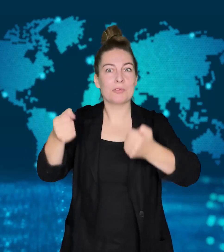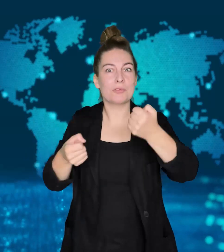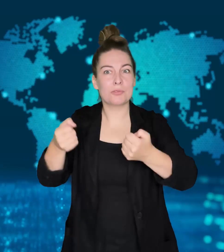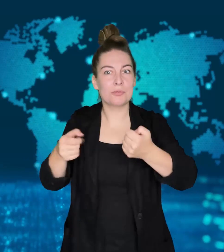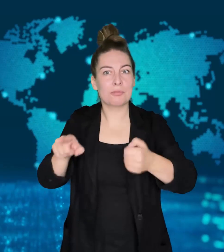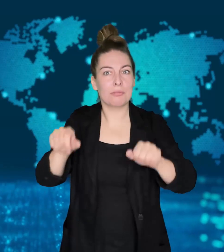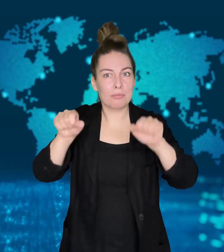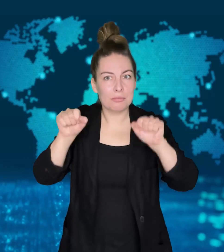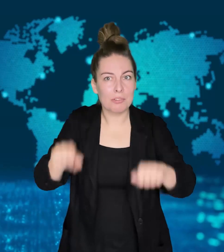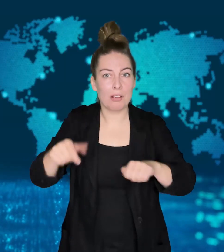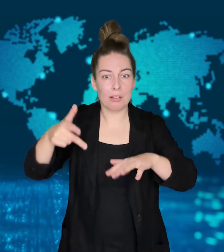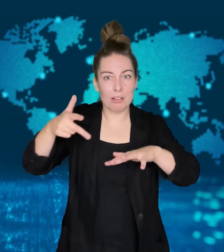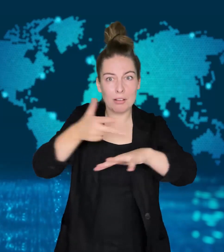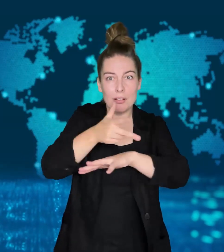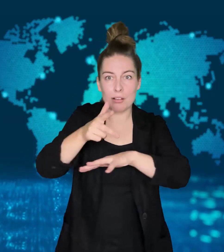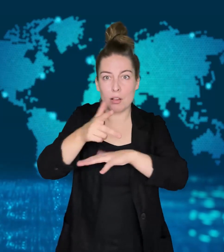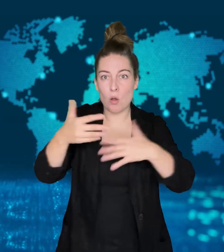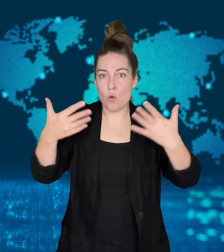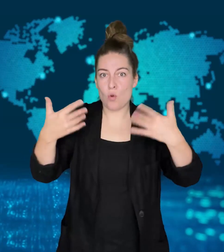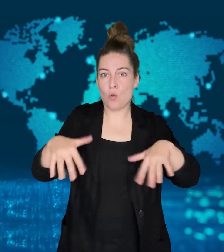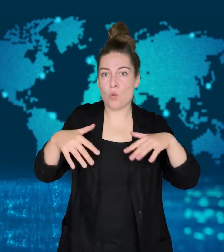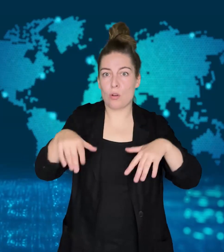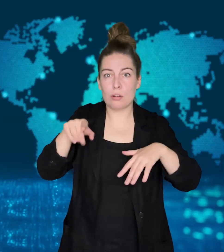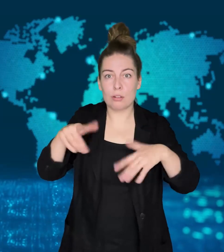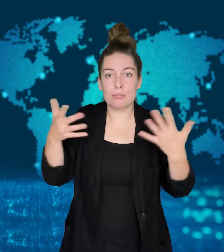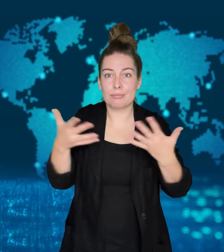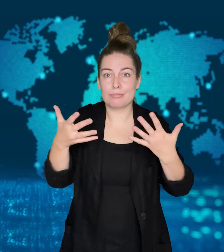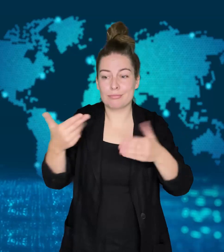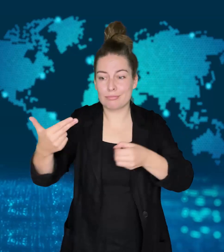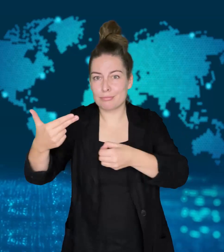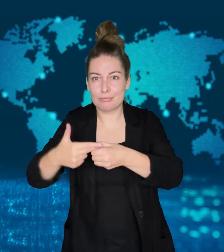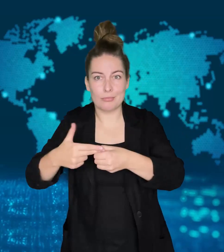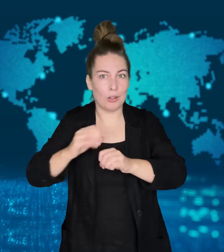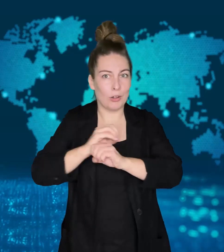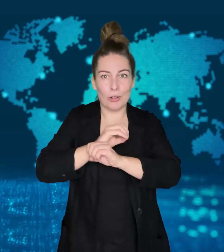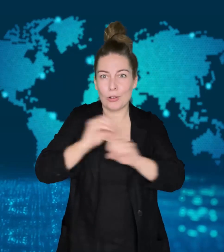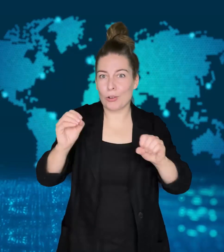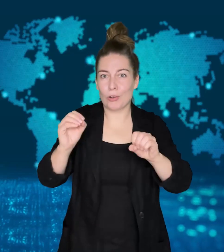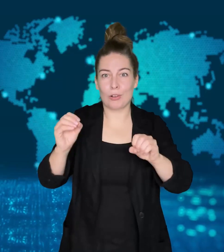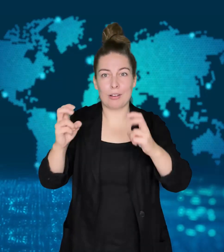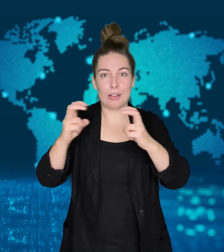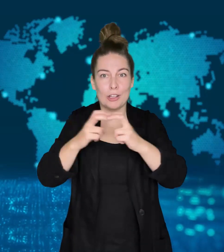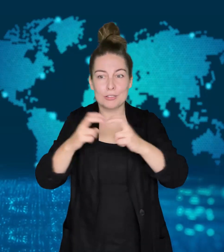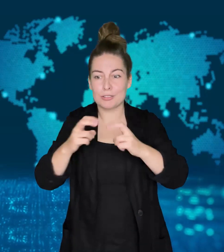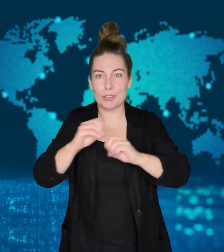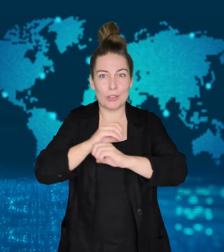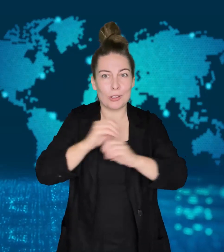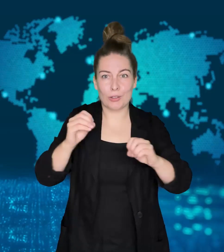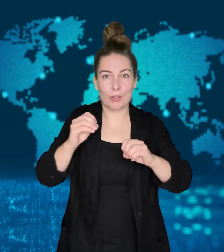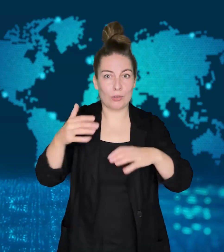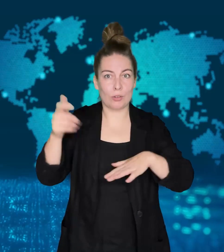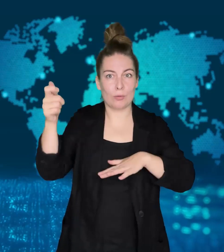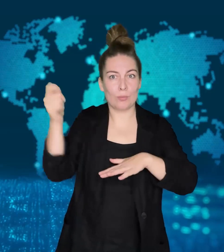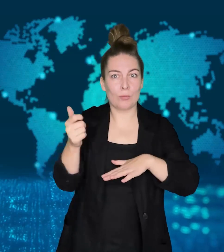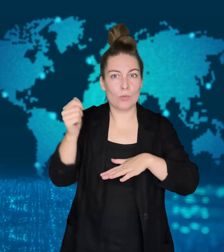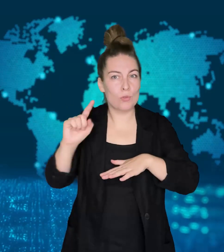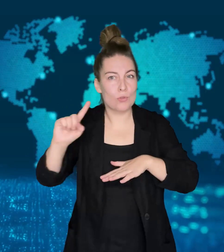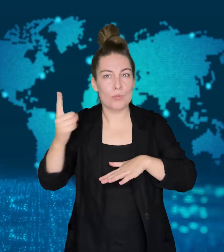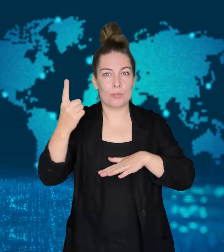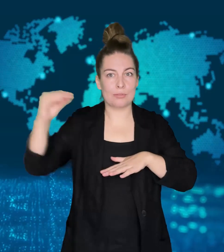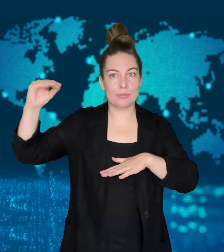its own energy using the solar panel on its roof.